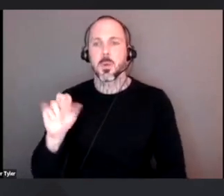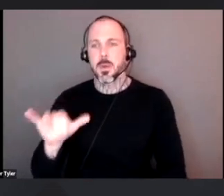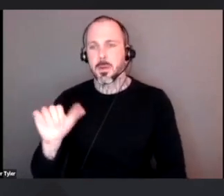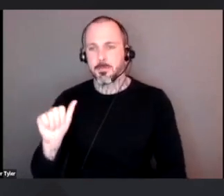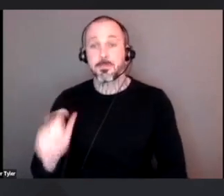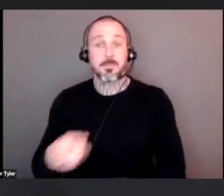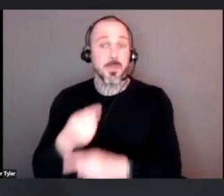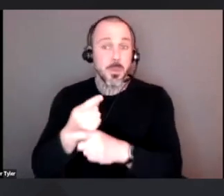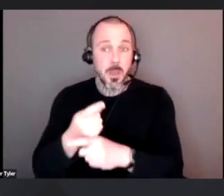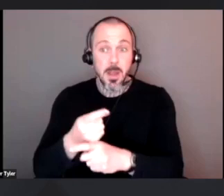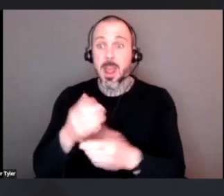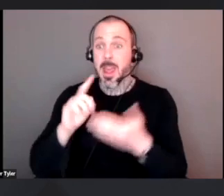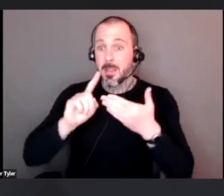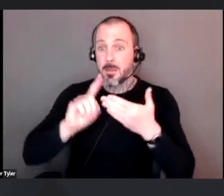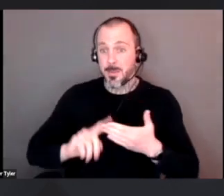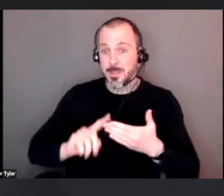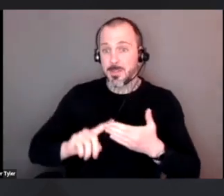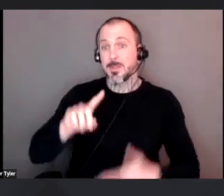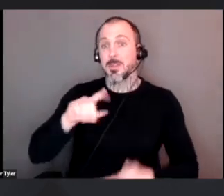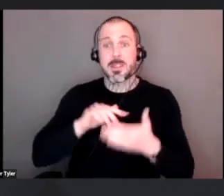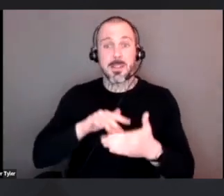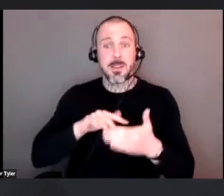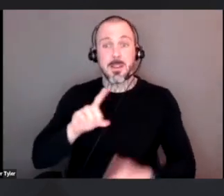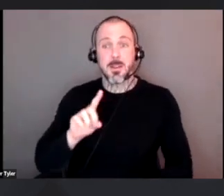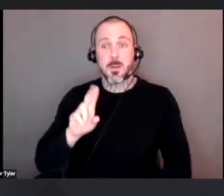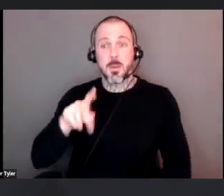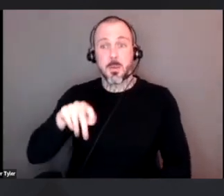and people want to shop where they're reflected